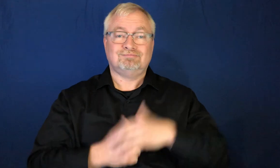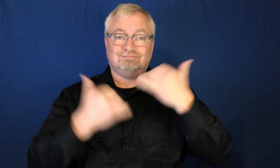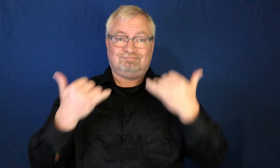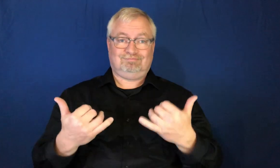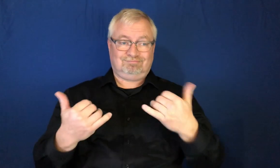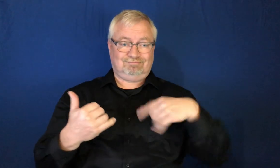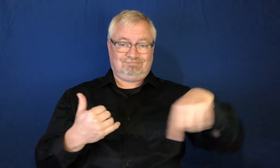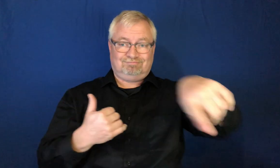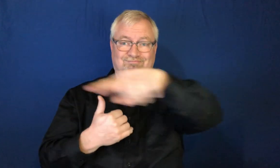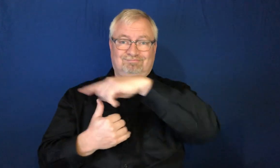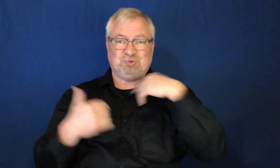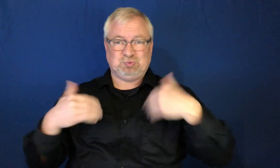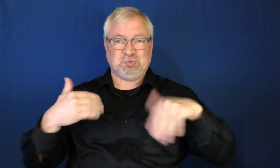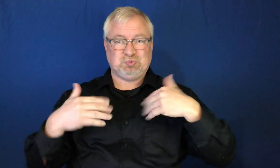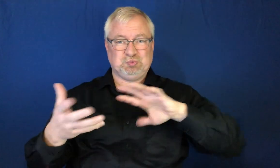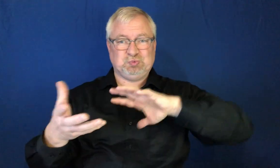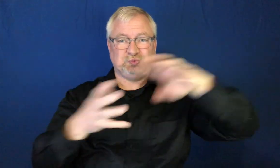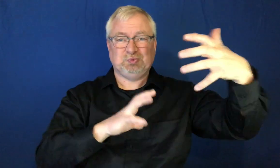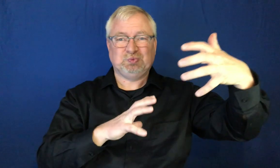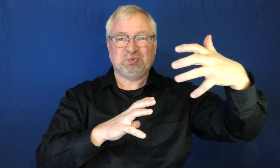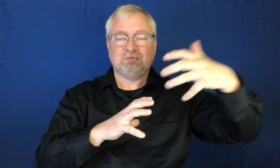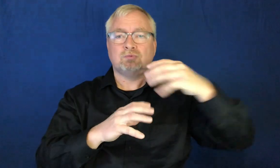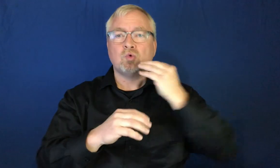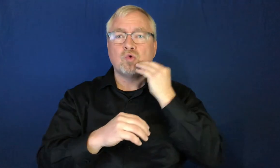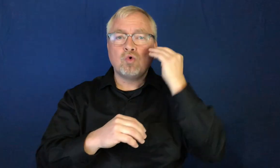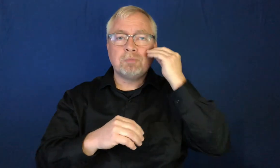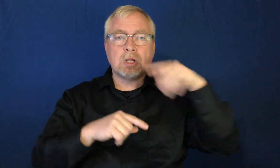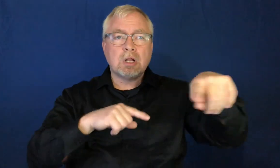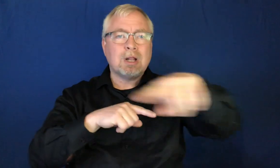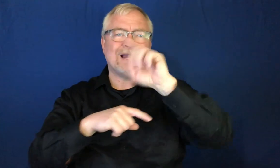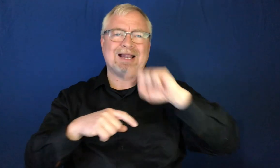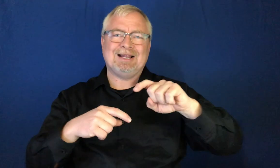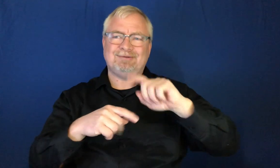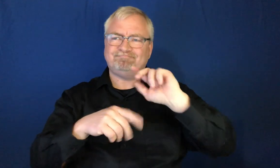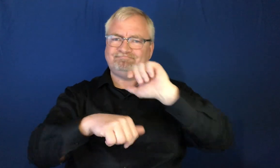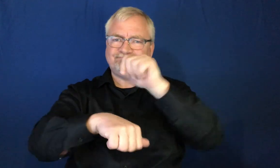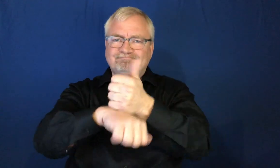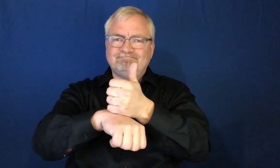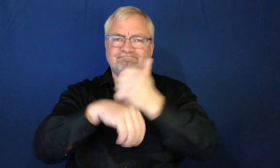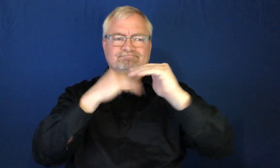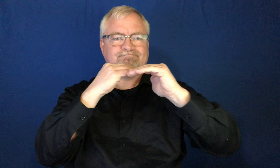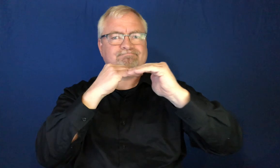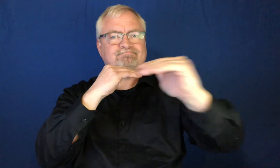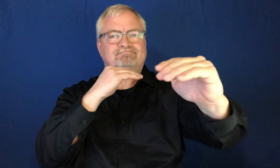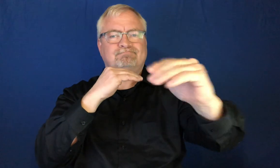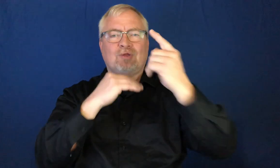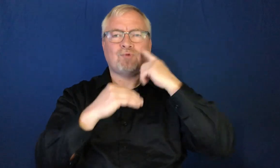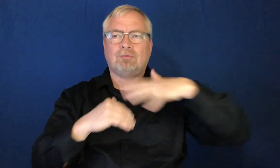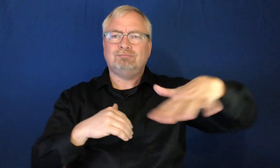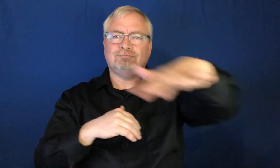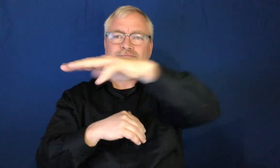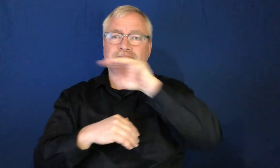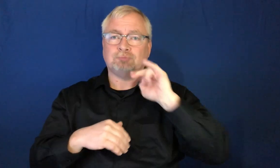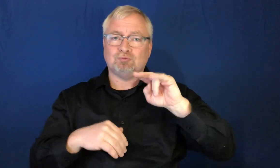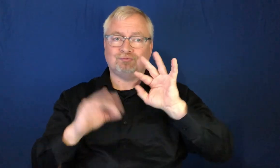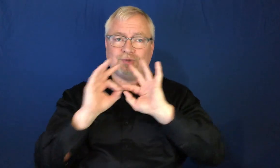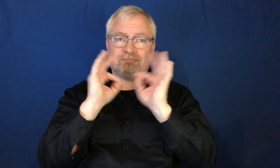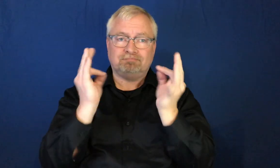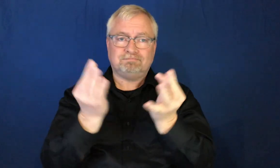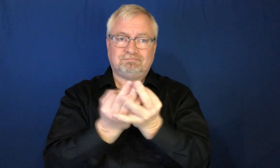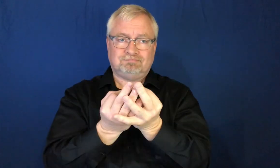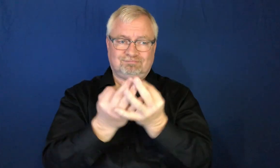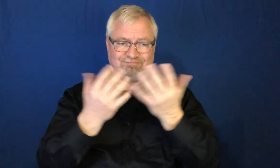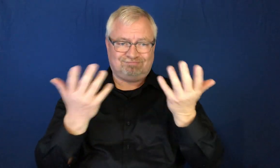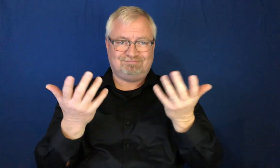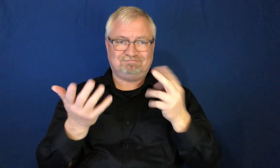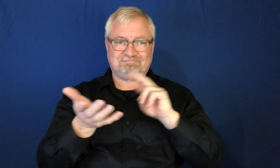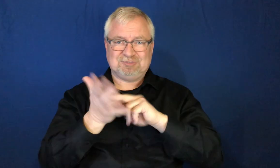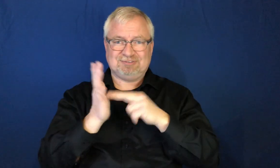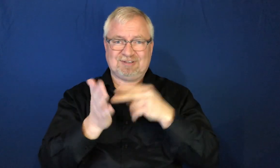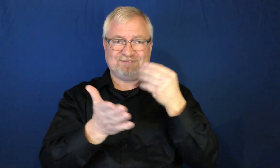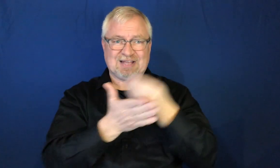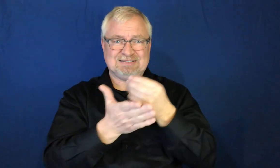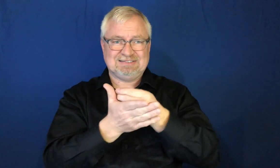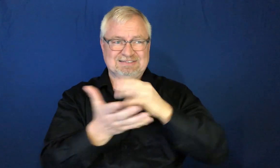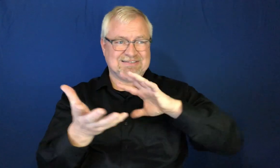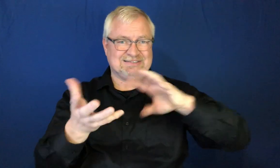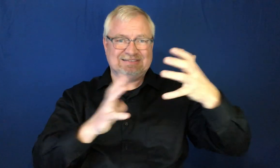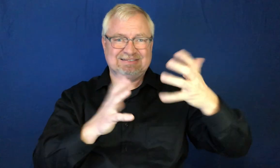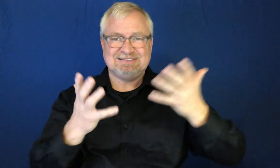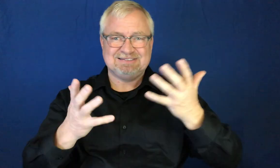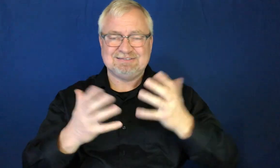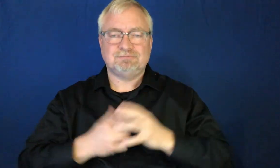Providing housing stability for Minnesota families at a time of financial uncertainty,